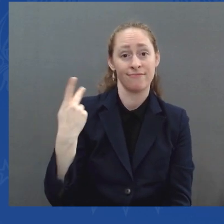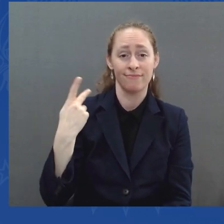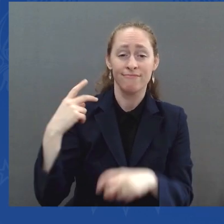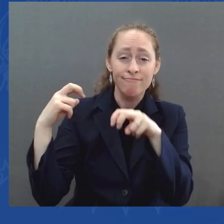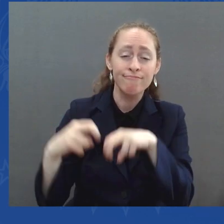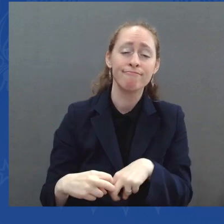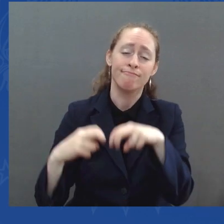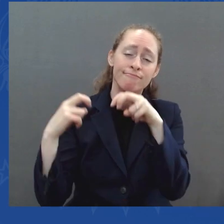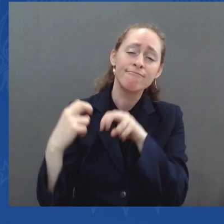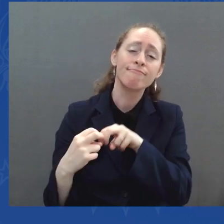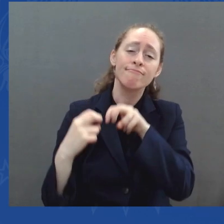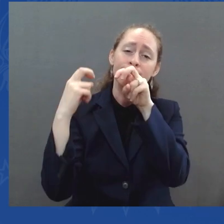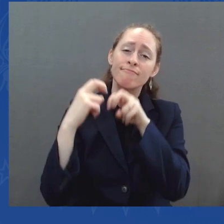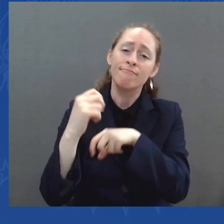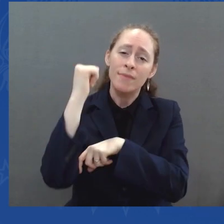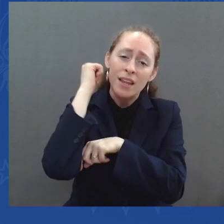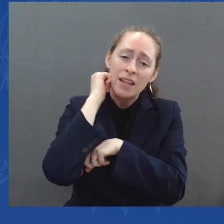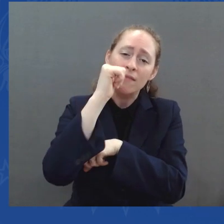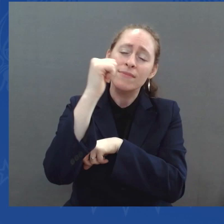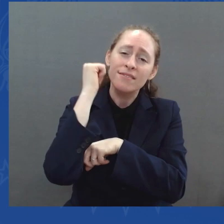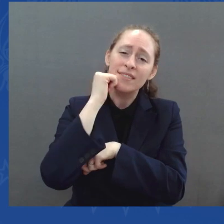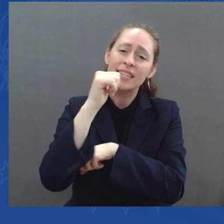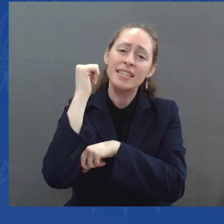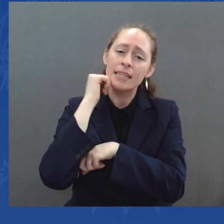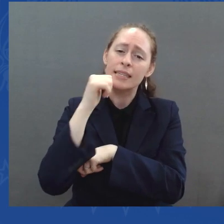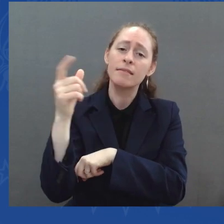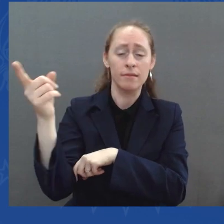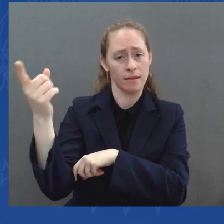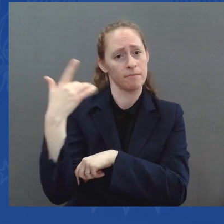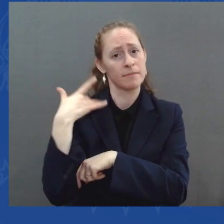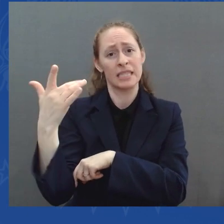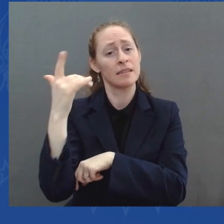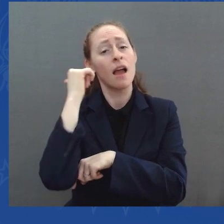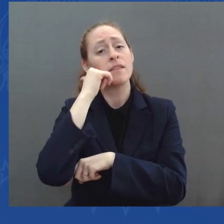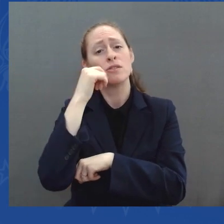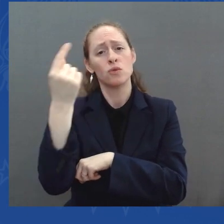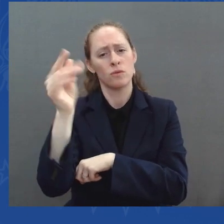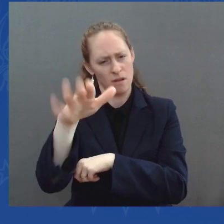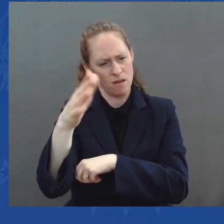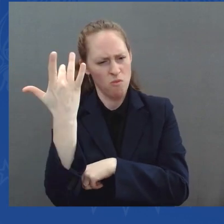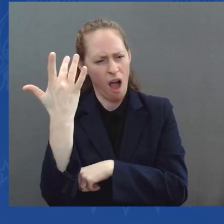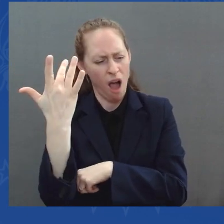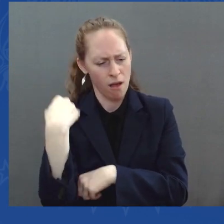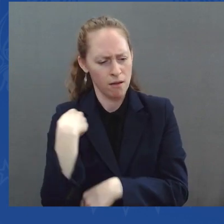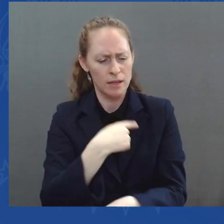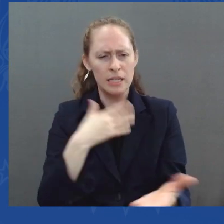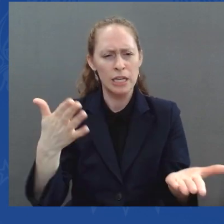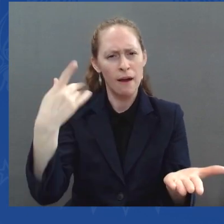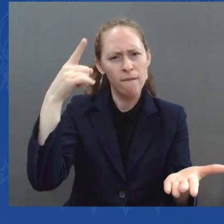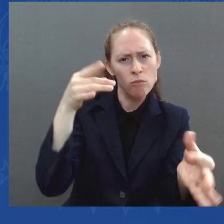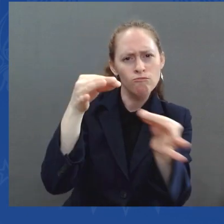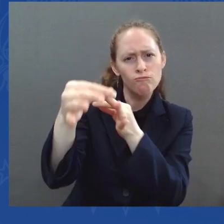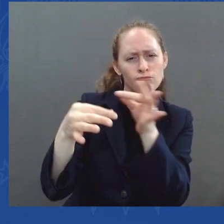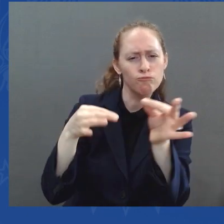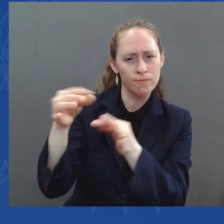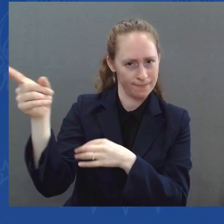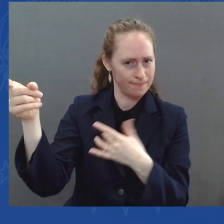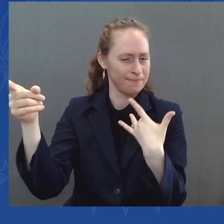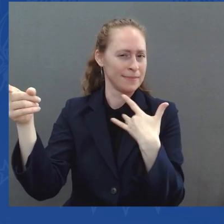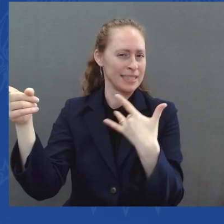We're doing this in the first place for people who needed it and deserve to be treated with dignity, dignity.